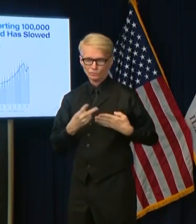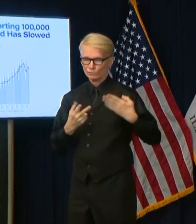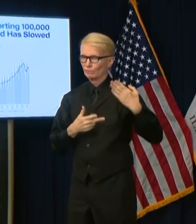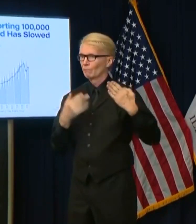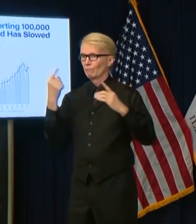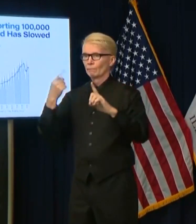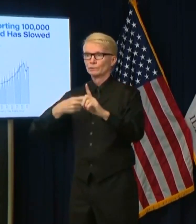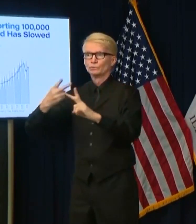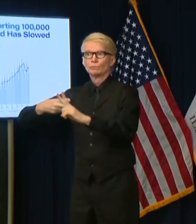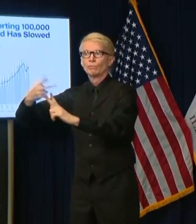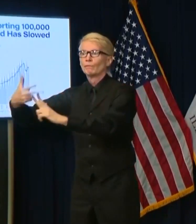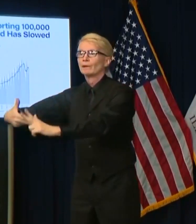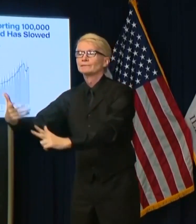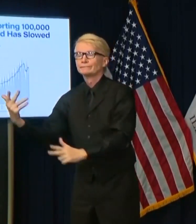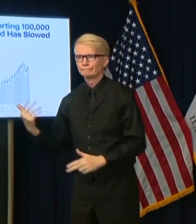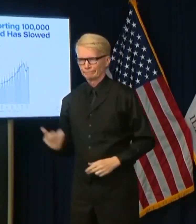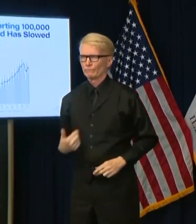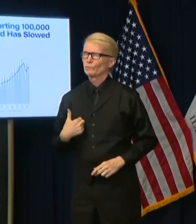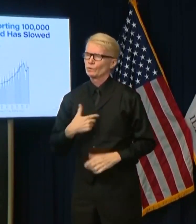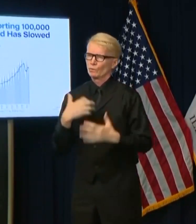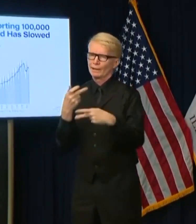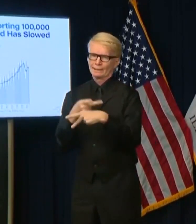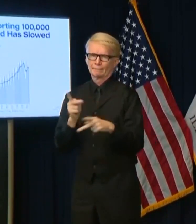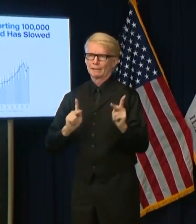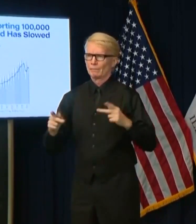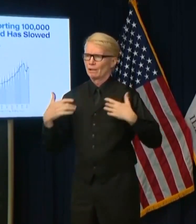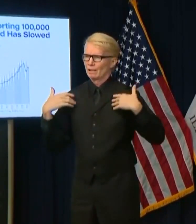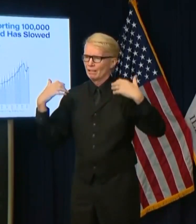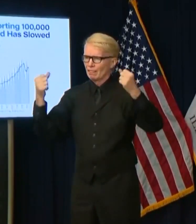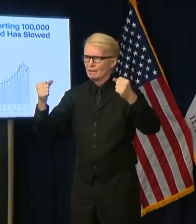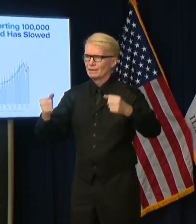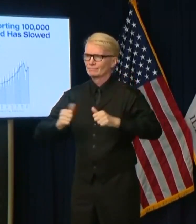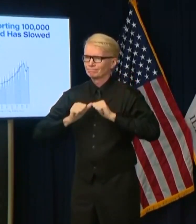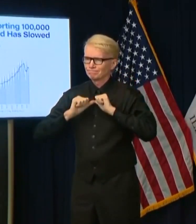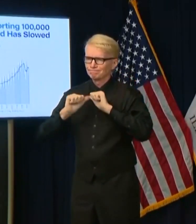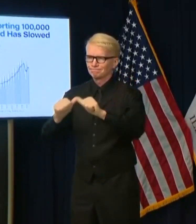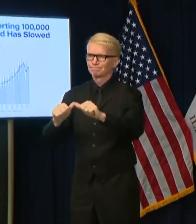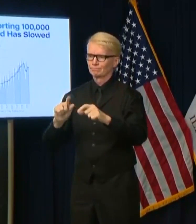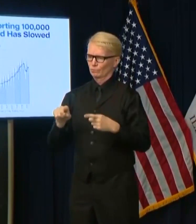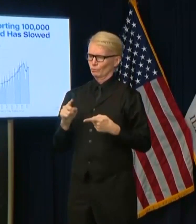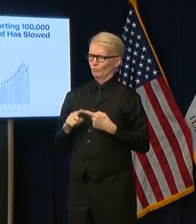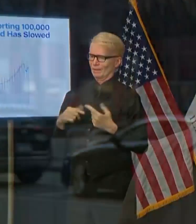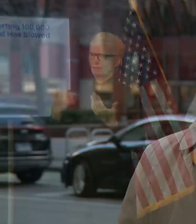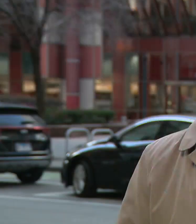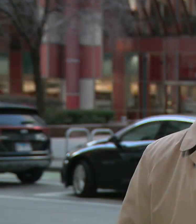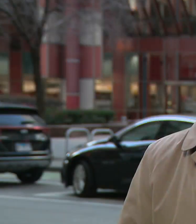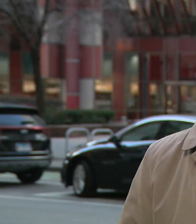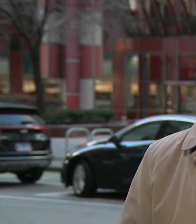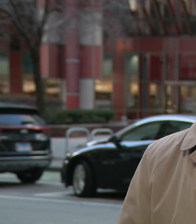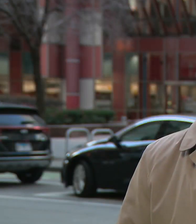TEMPER THE SPREAD OF THIS VIRUS. IN THE COMING WEEKS AND MONTHS. WE ALL WANT AS MANY